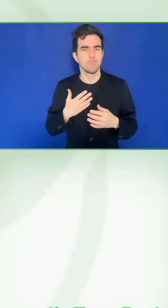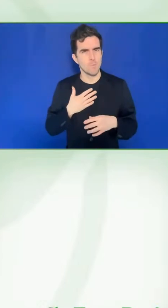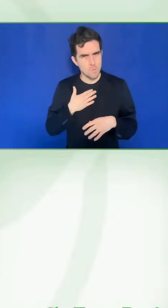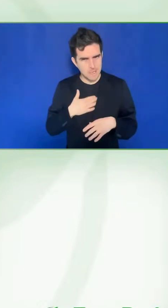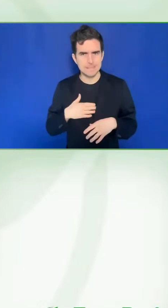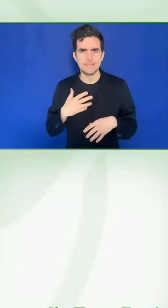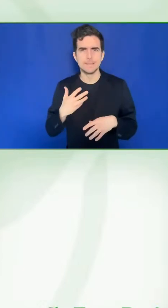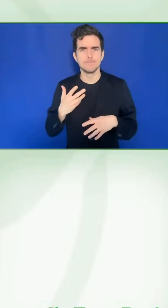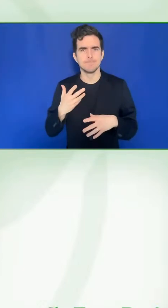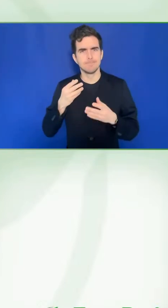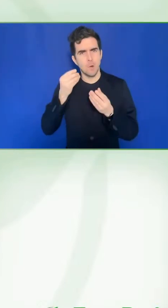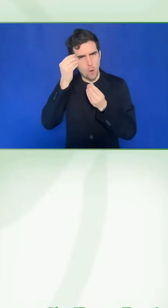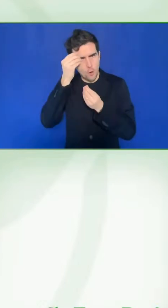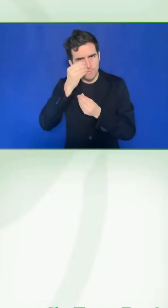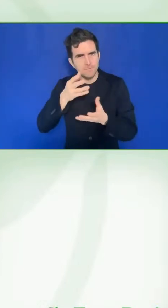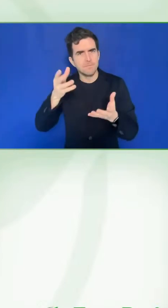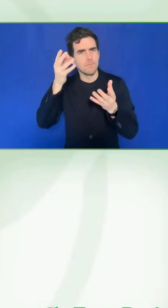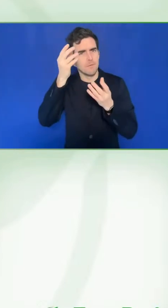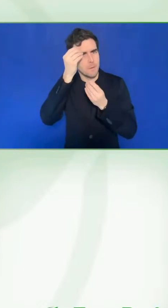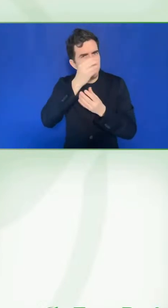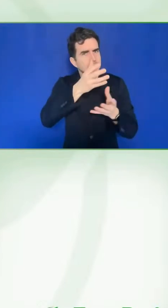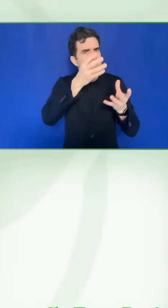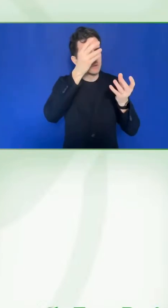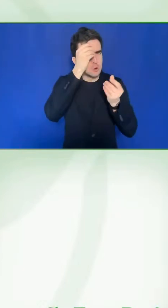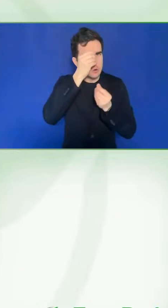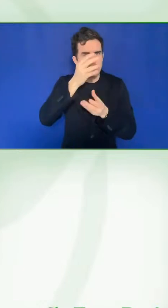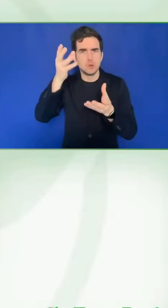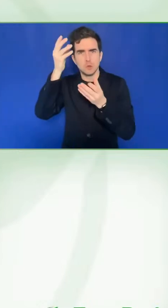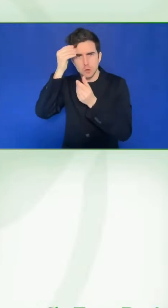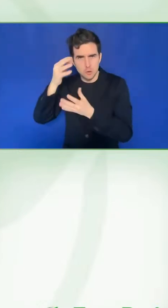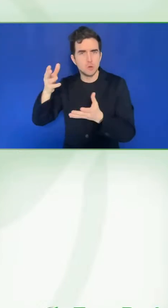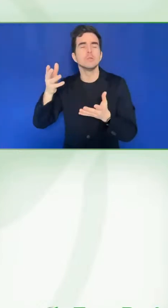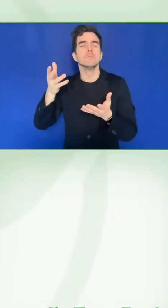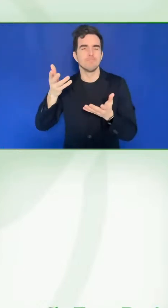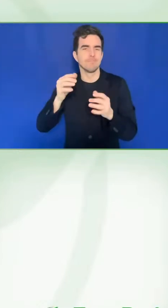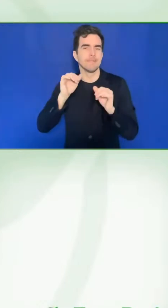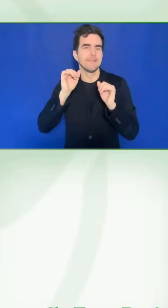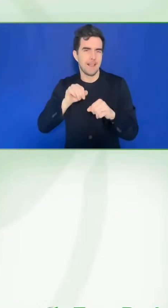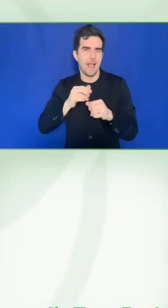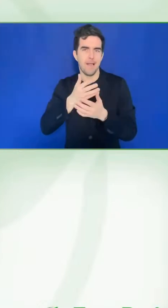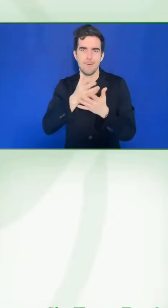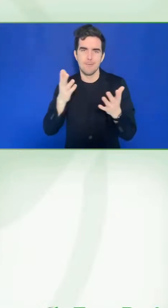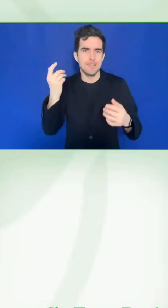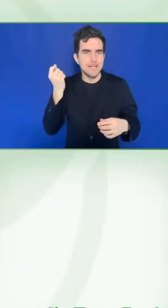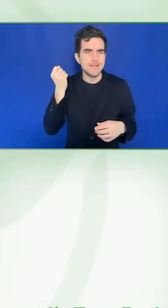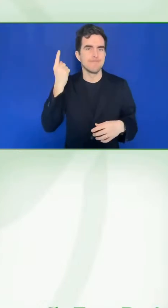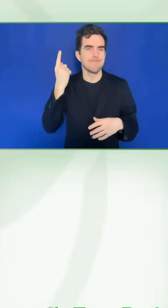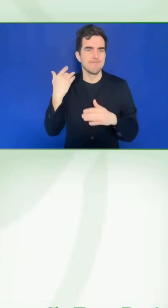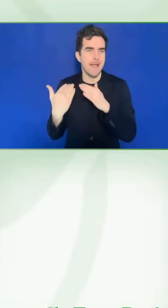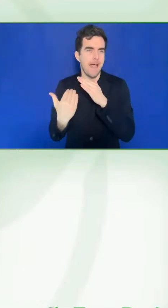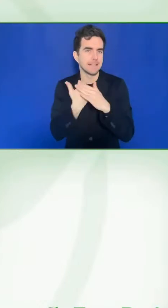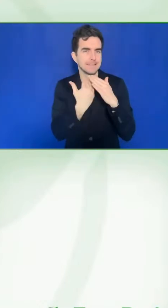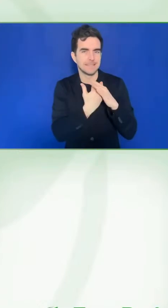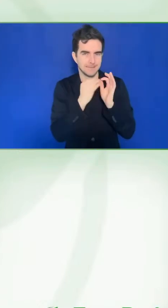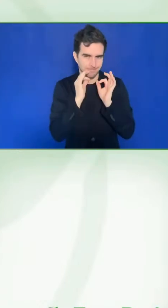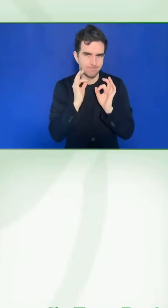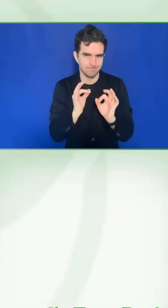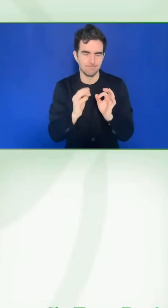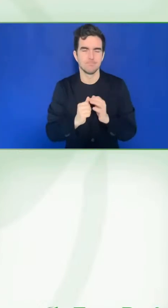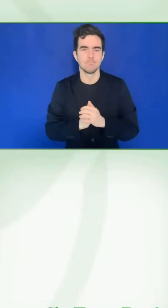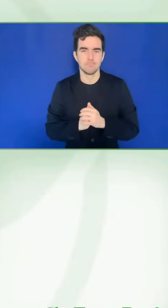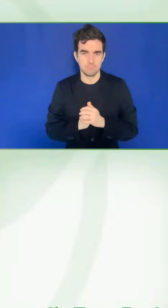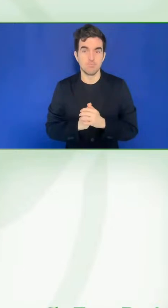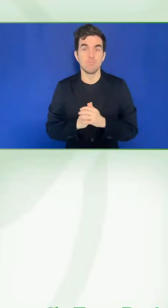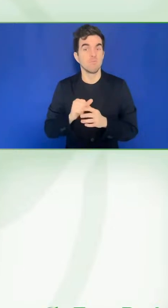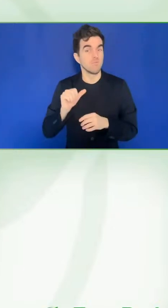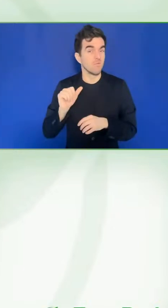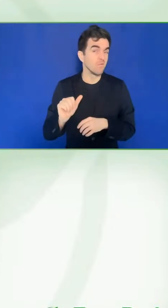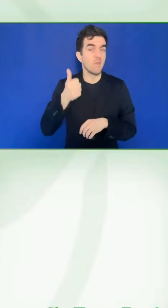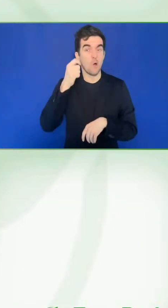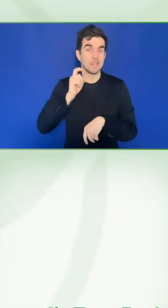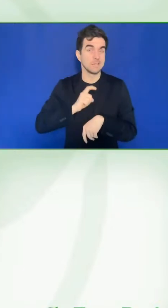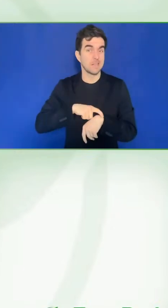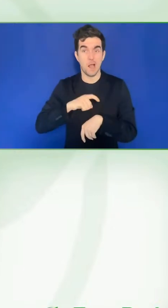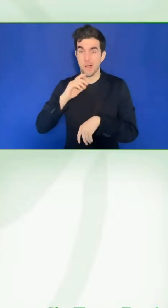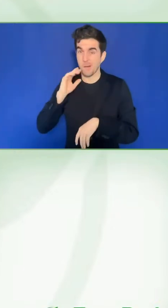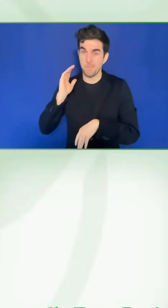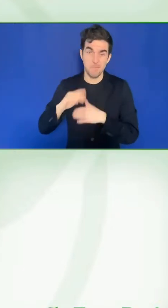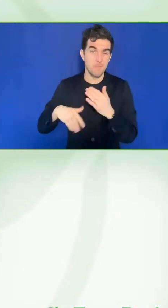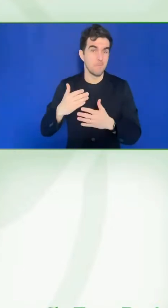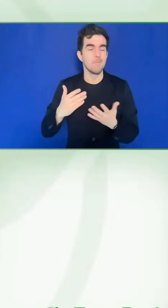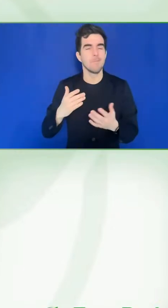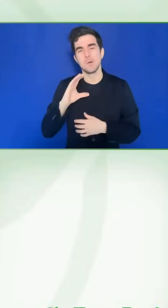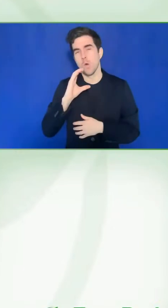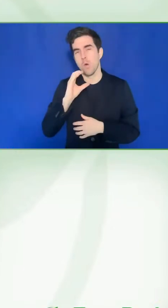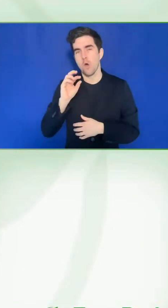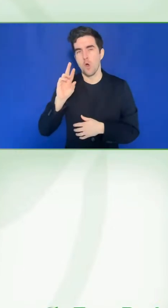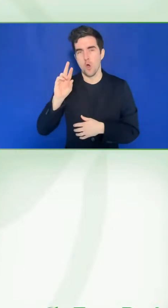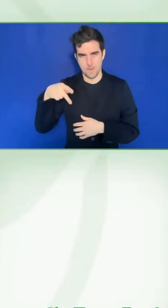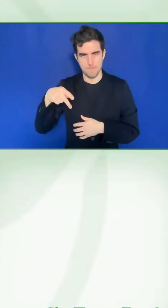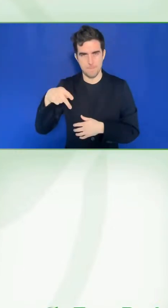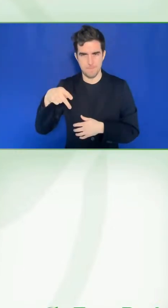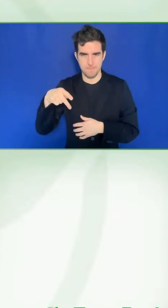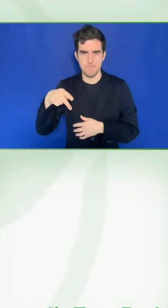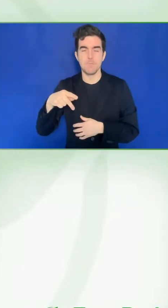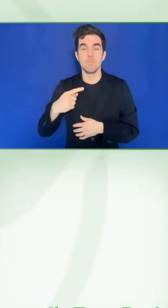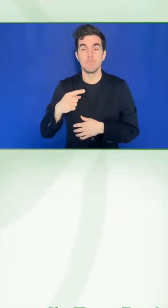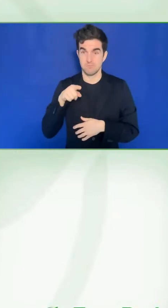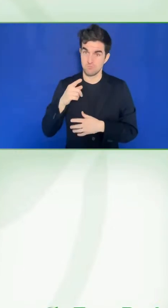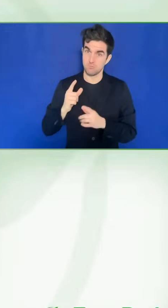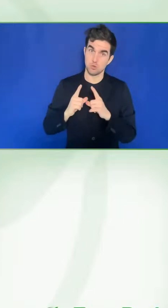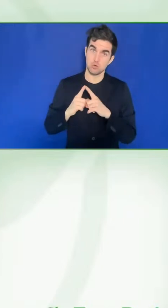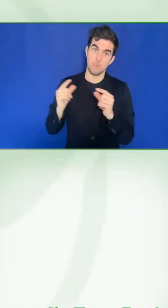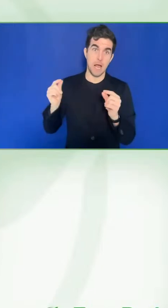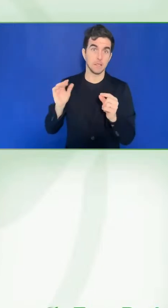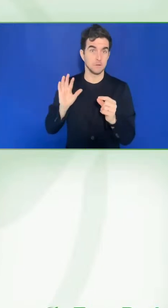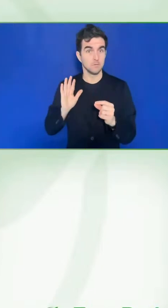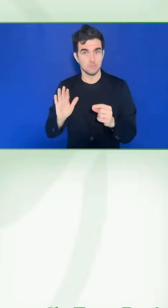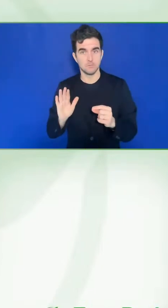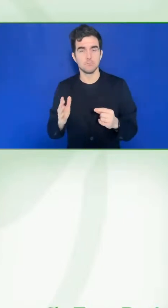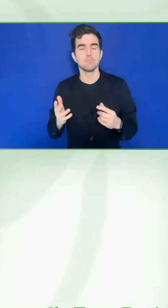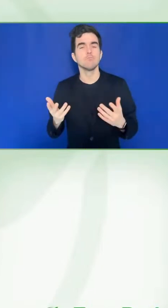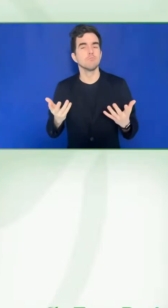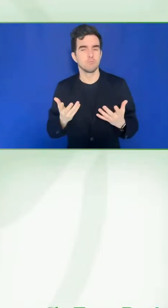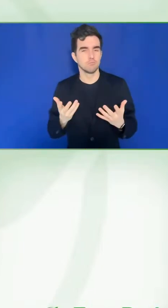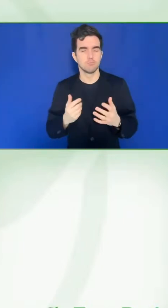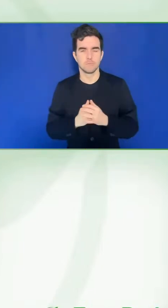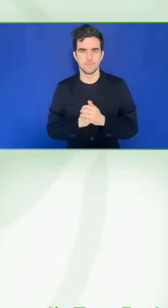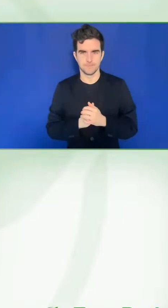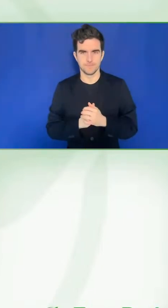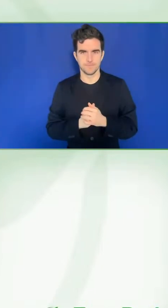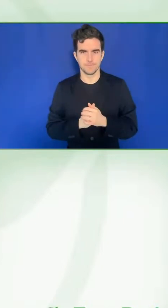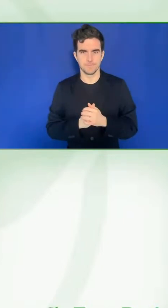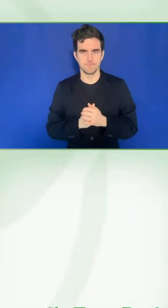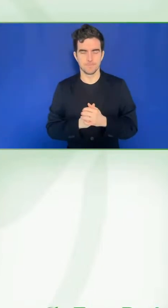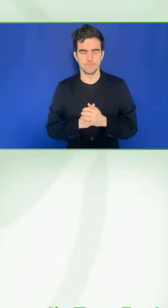I white American male, wearing a black shed, my hair is slowly receding at the front, so